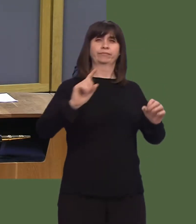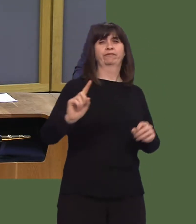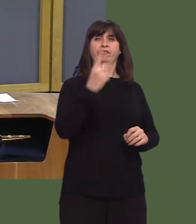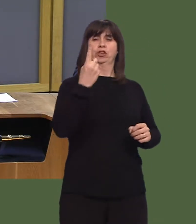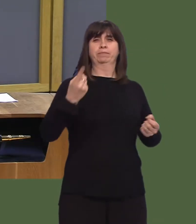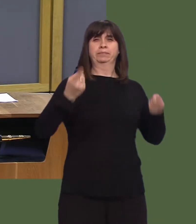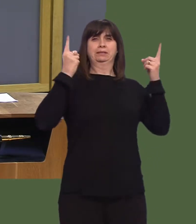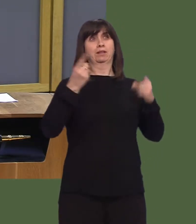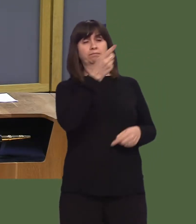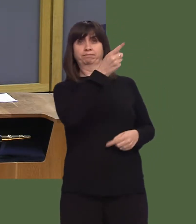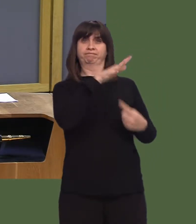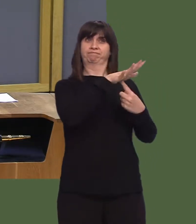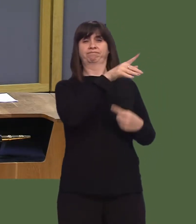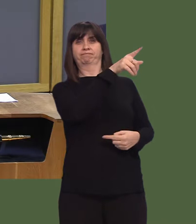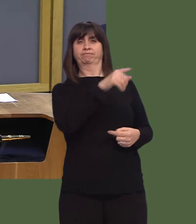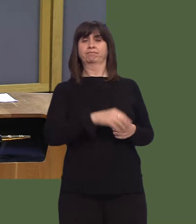The first question is from Lee Waters. Lee Waters AM: 1.